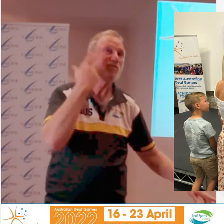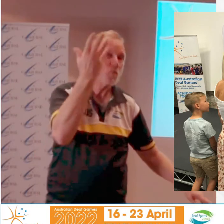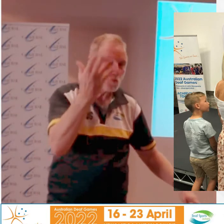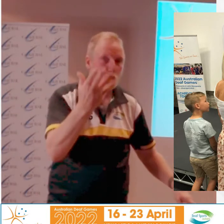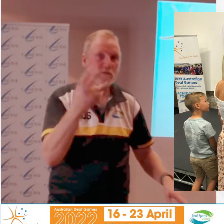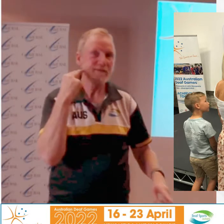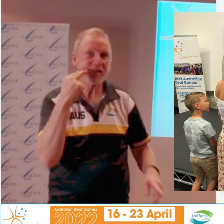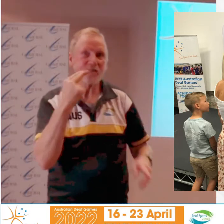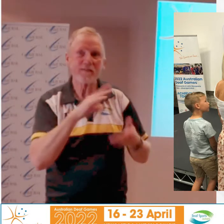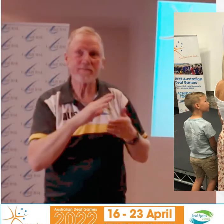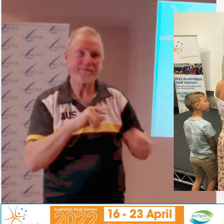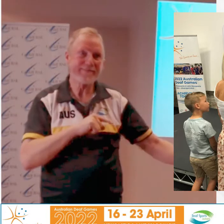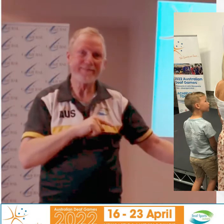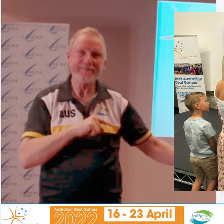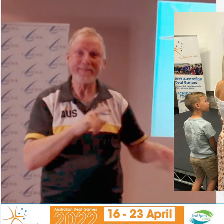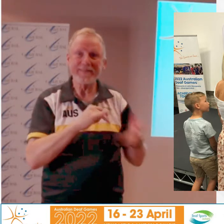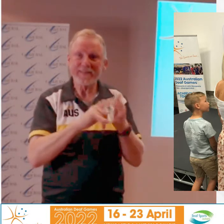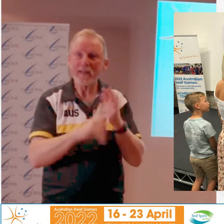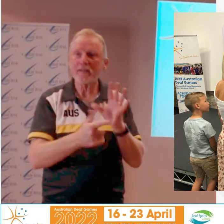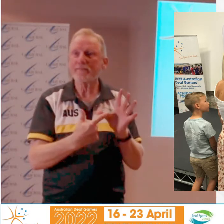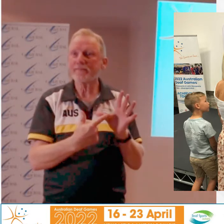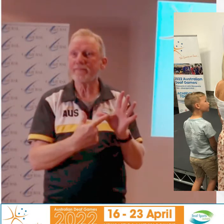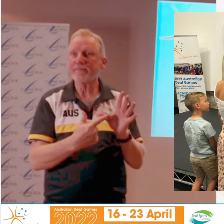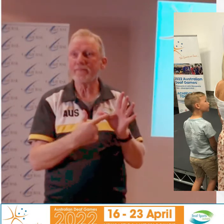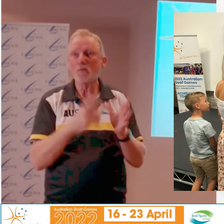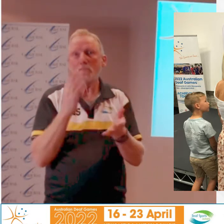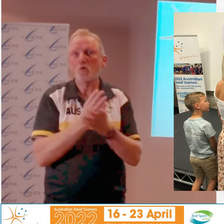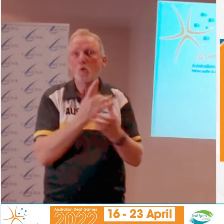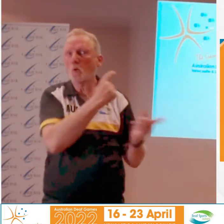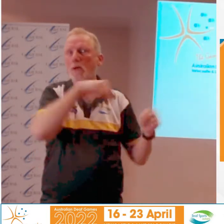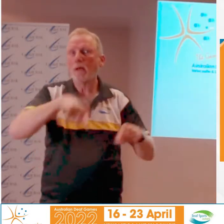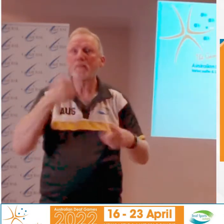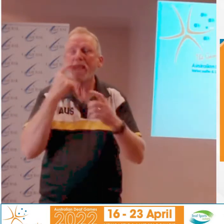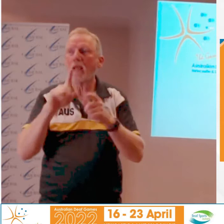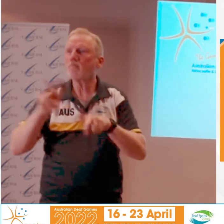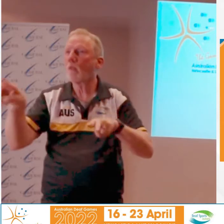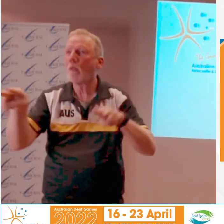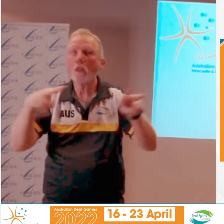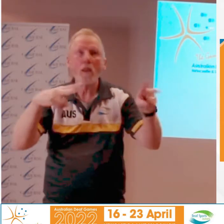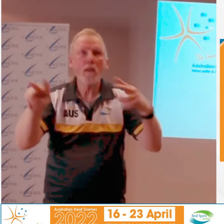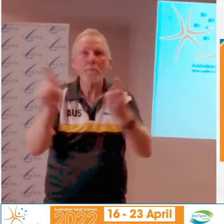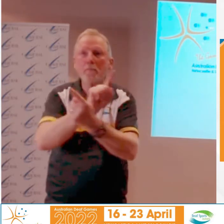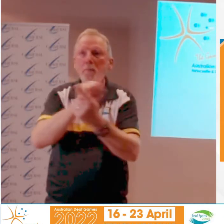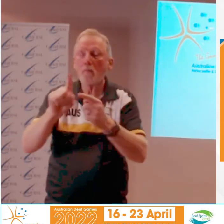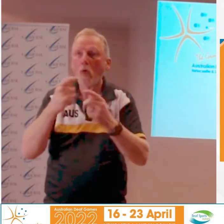and it was for her someone to look up to so i'm sure she's going to come along to the games and